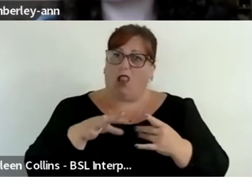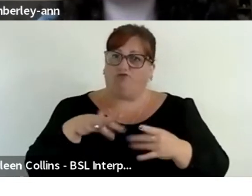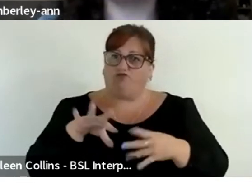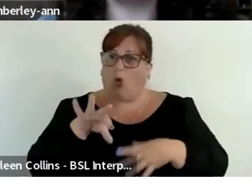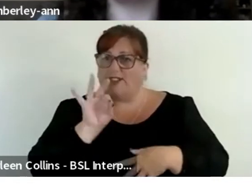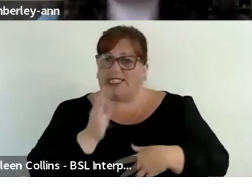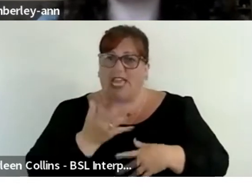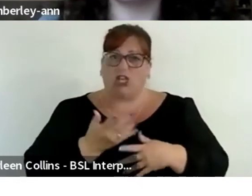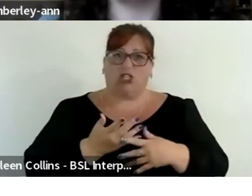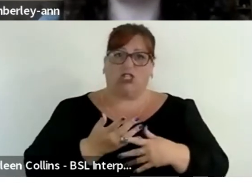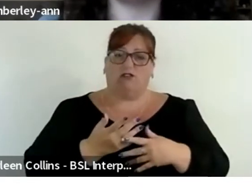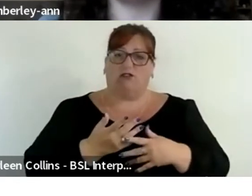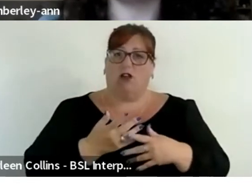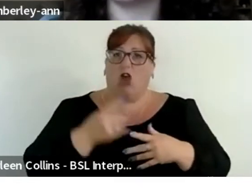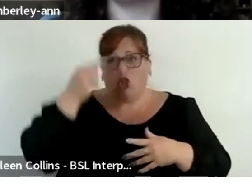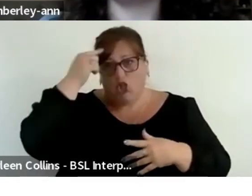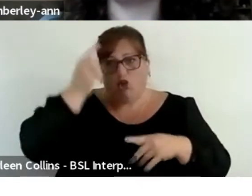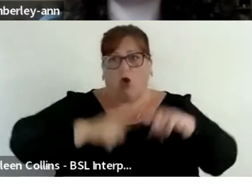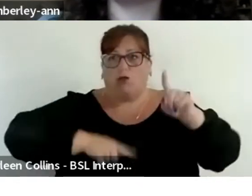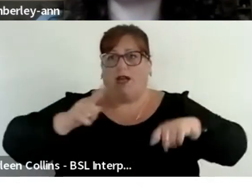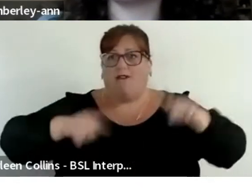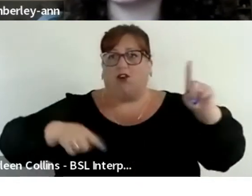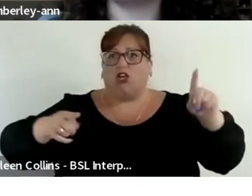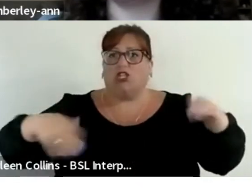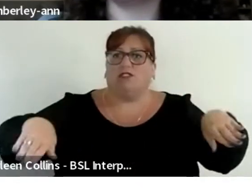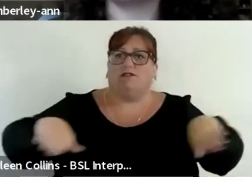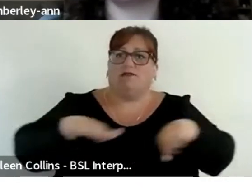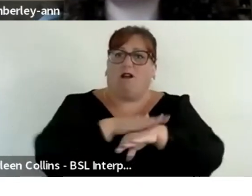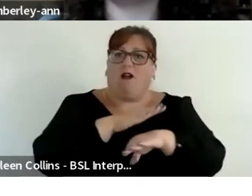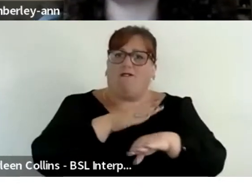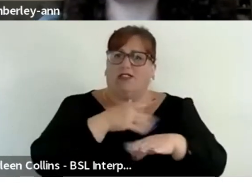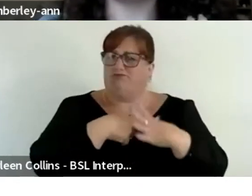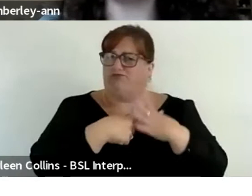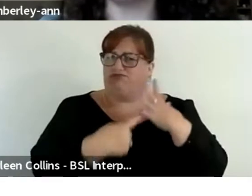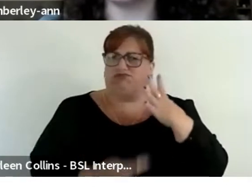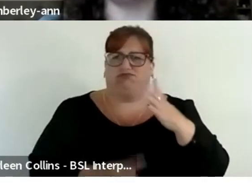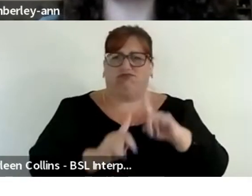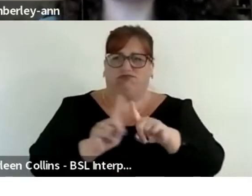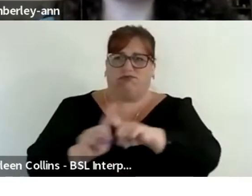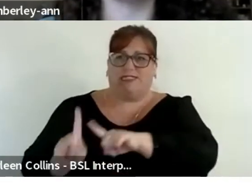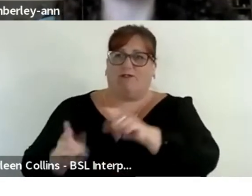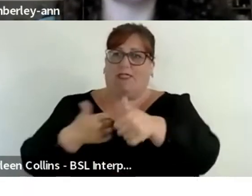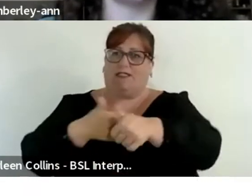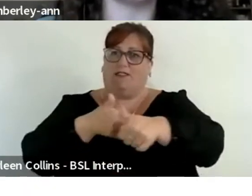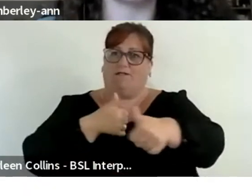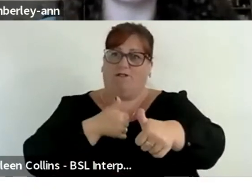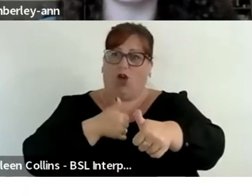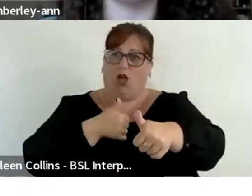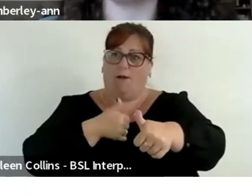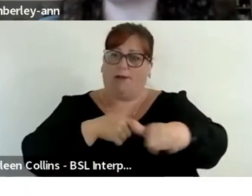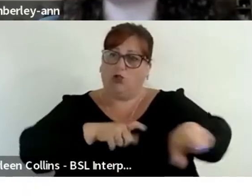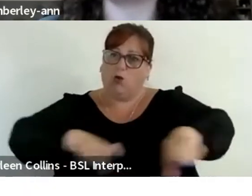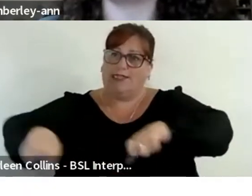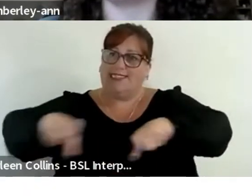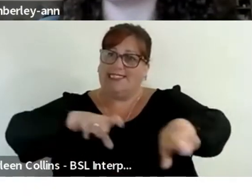It covers everything in the firm to sustain improvement around representation and opportunities.